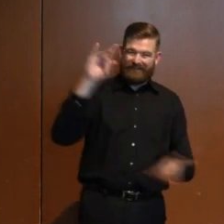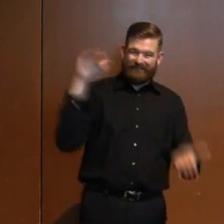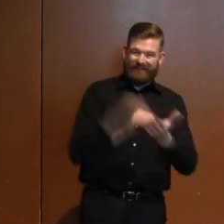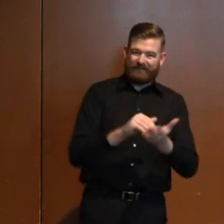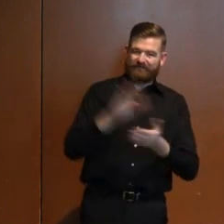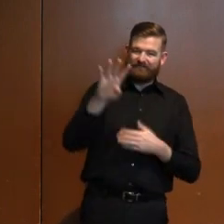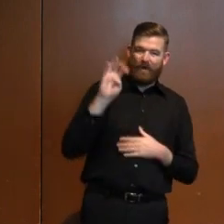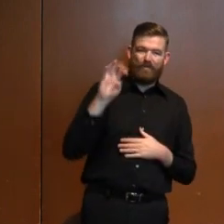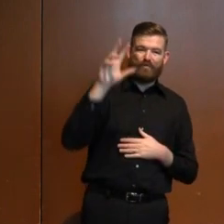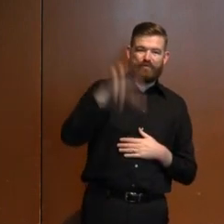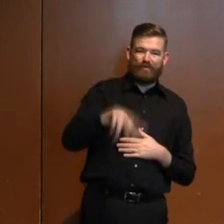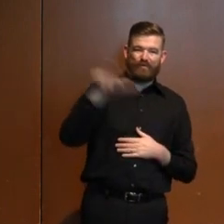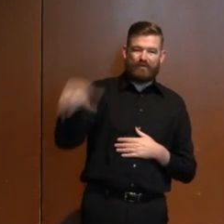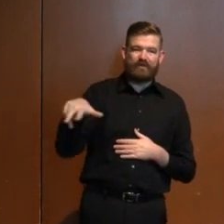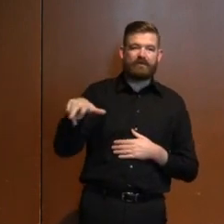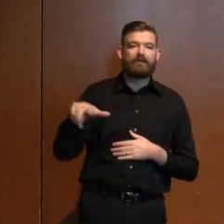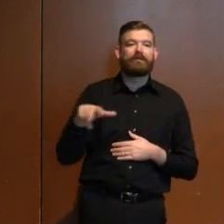NEED, WE'VE KNOWN ALL ALONG